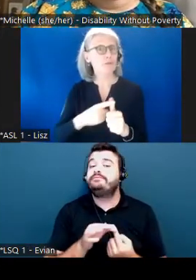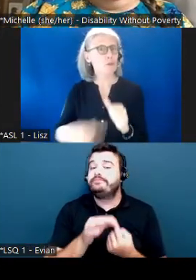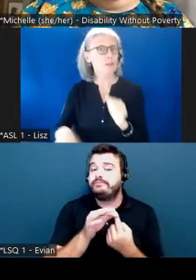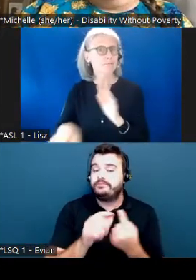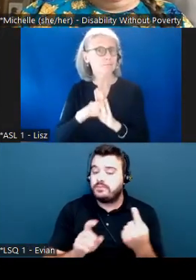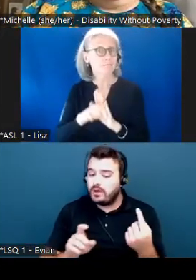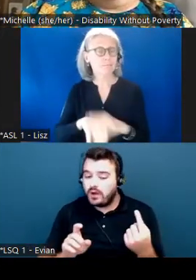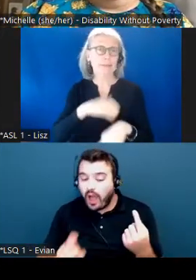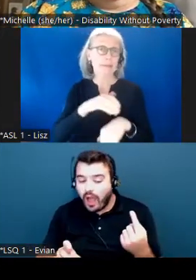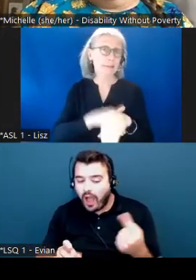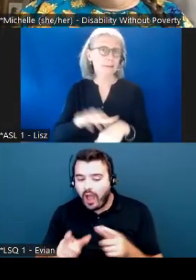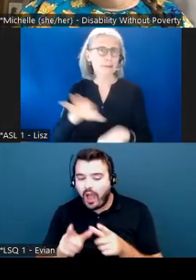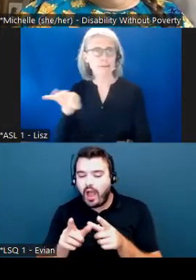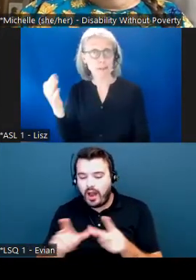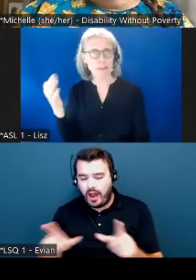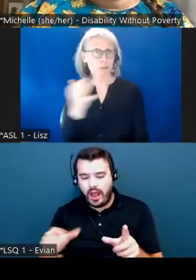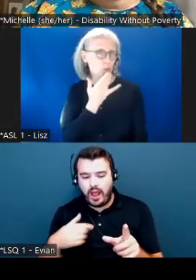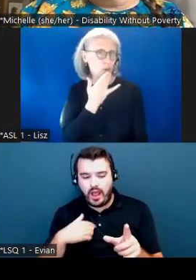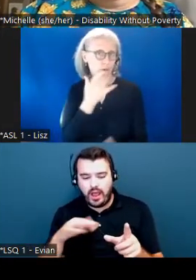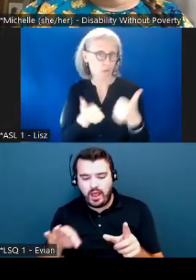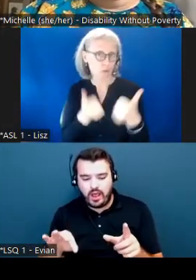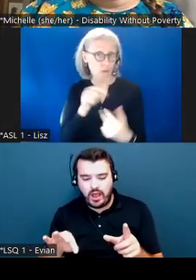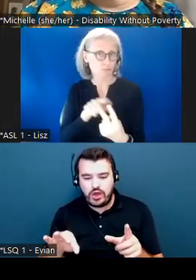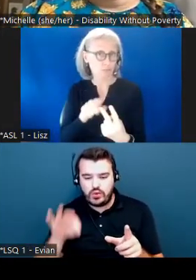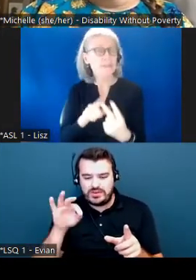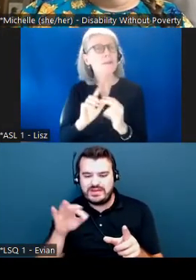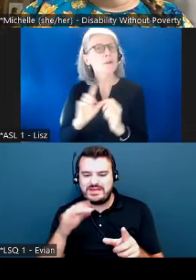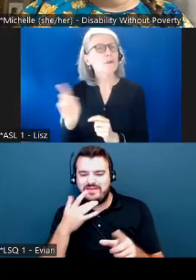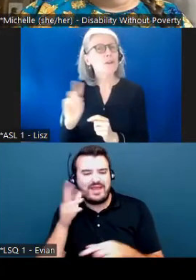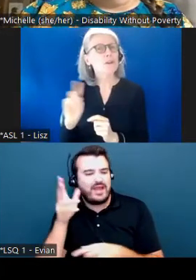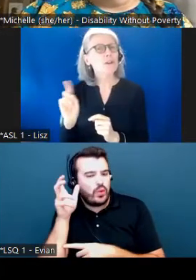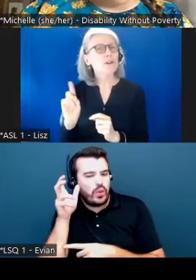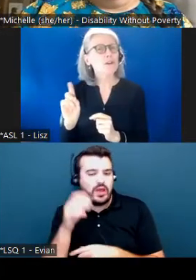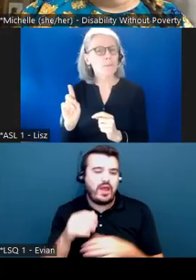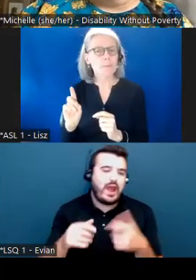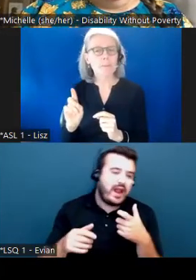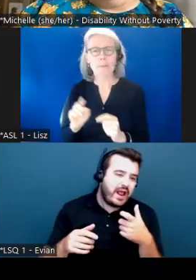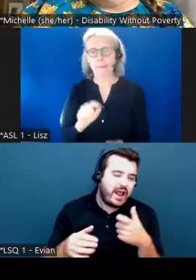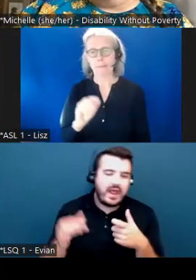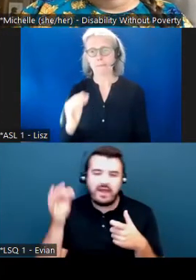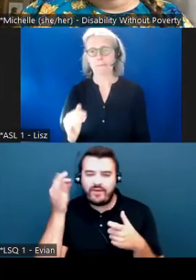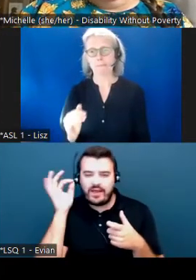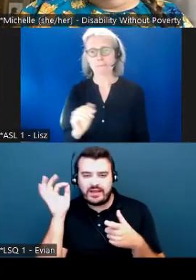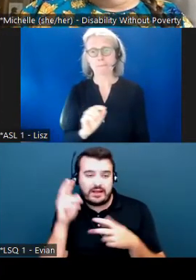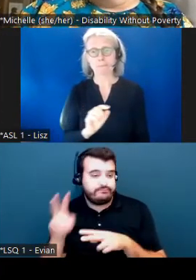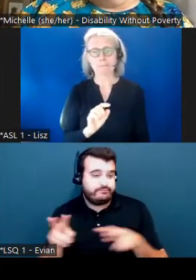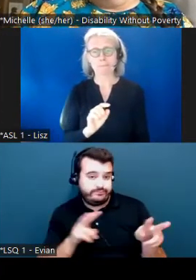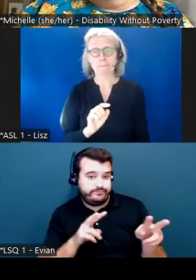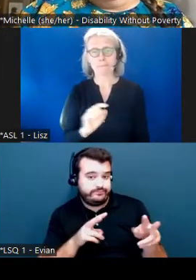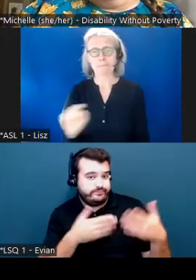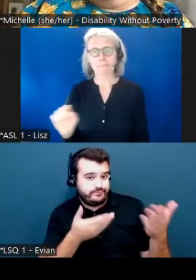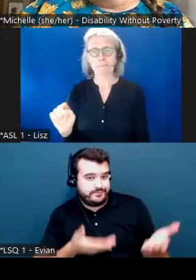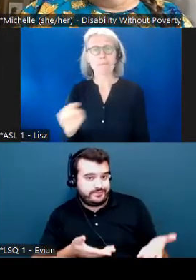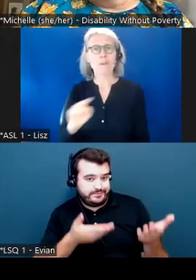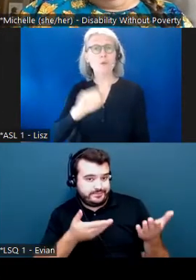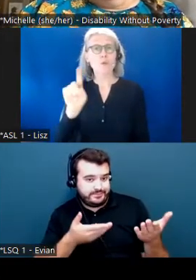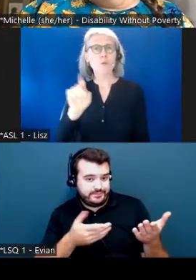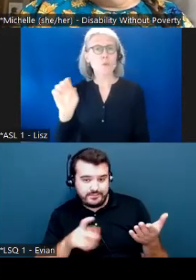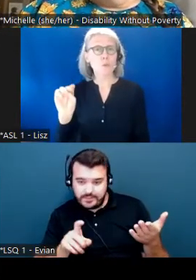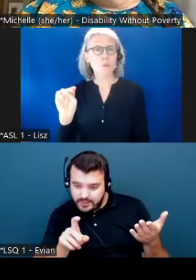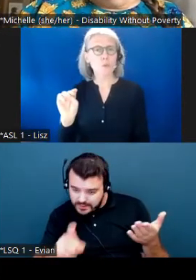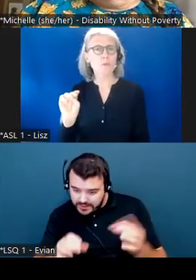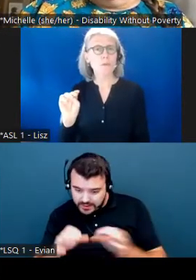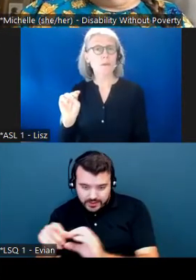OR FRENCH. YOU DO THIS BY SELECTING THE INTERPRETATION OPTION ON YOUR SOME MENU. ONCE YOU SELECT